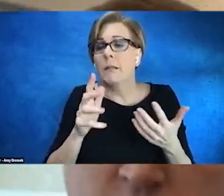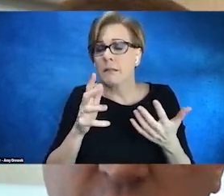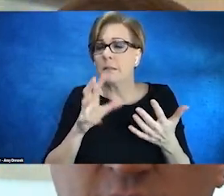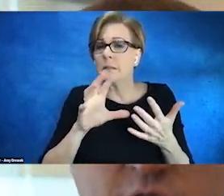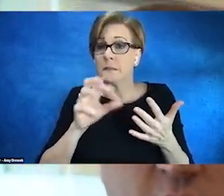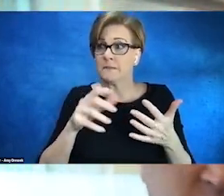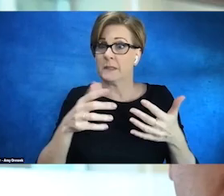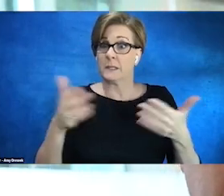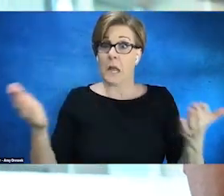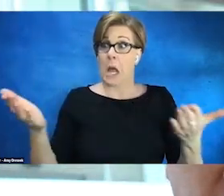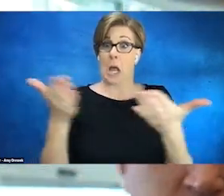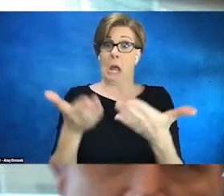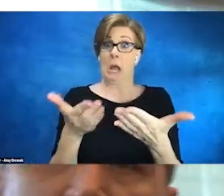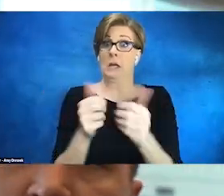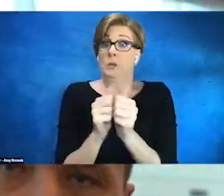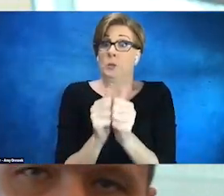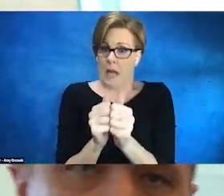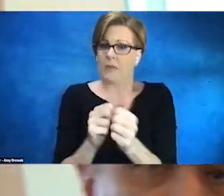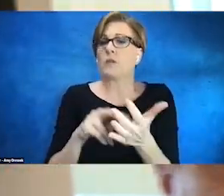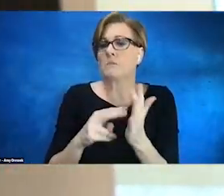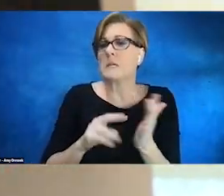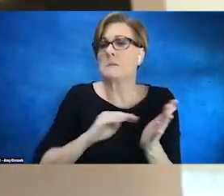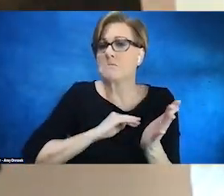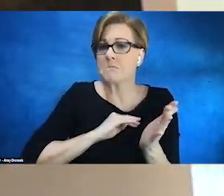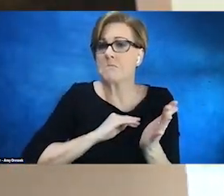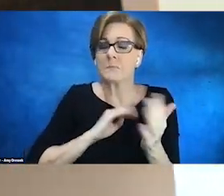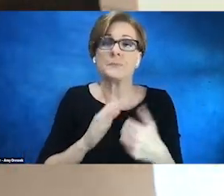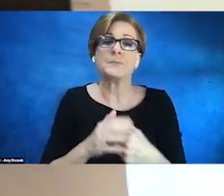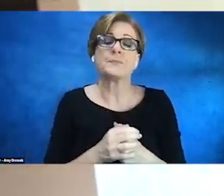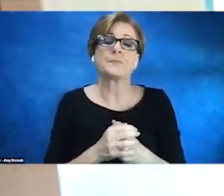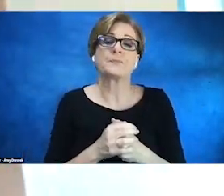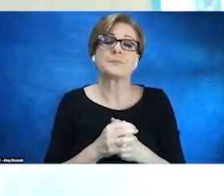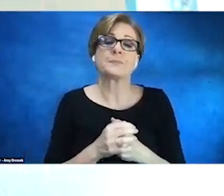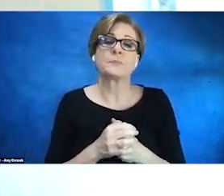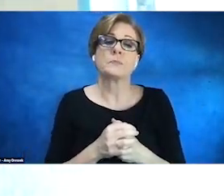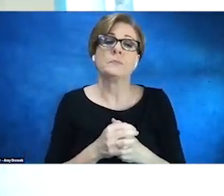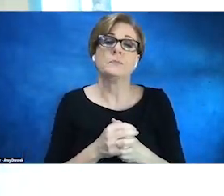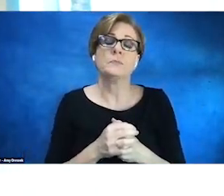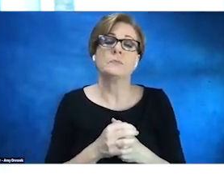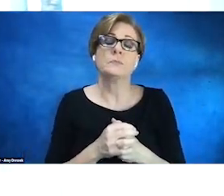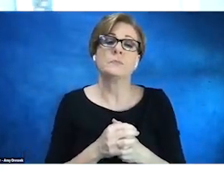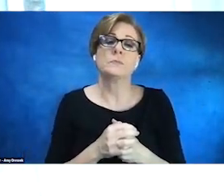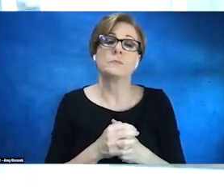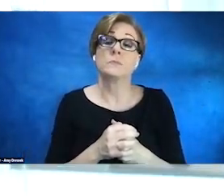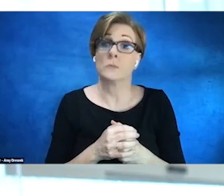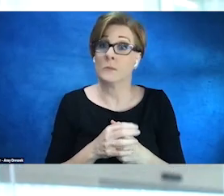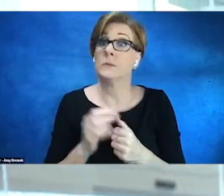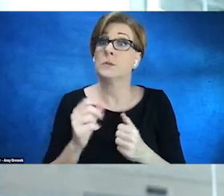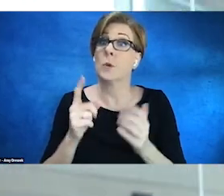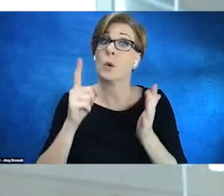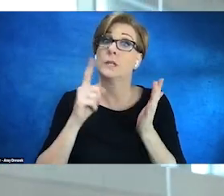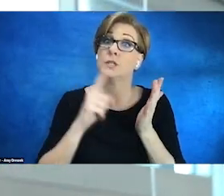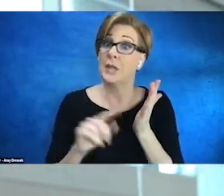those in conjunction with each other would then be sufficient ID so after you check in as a voter